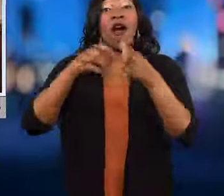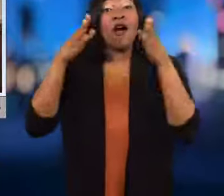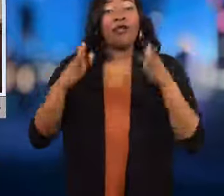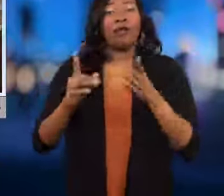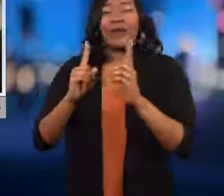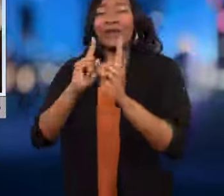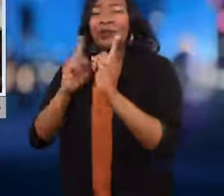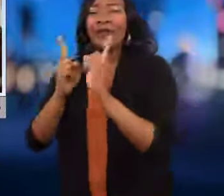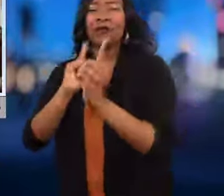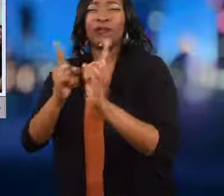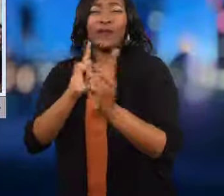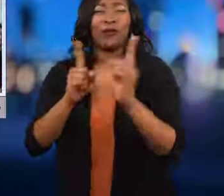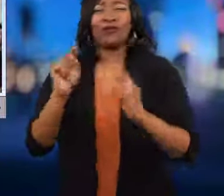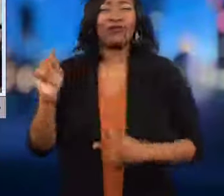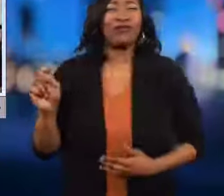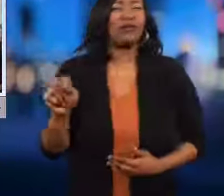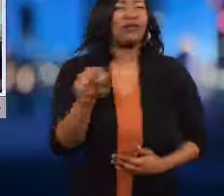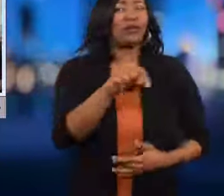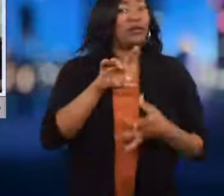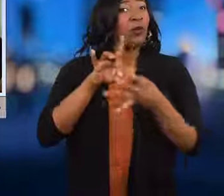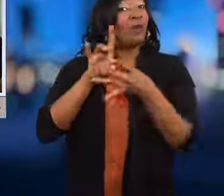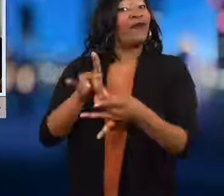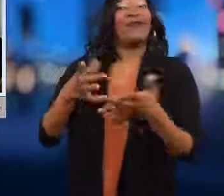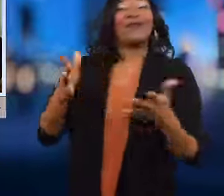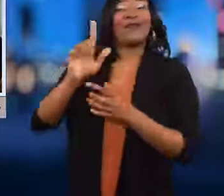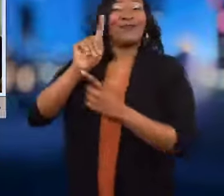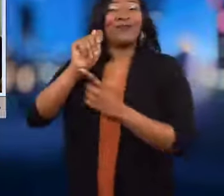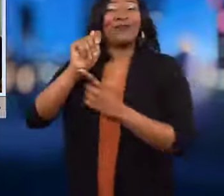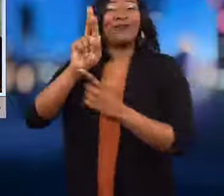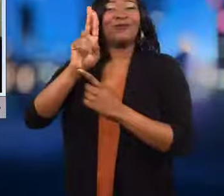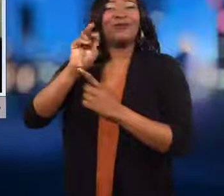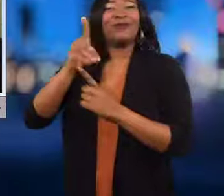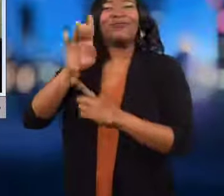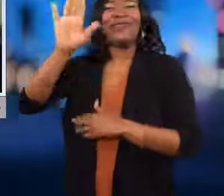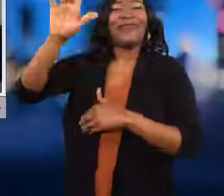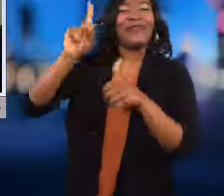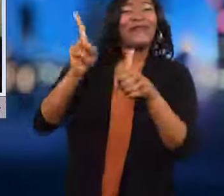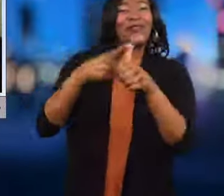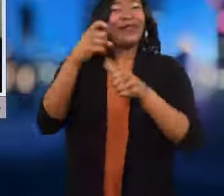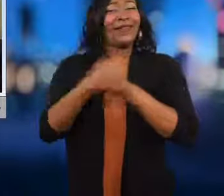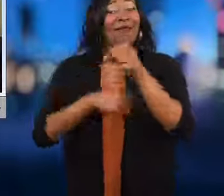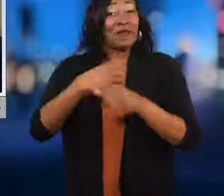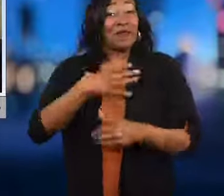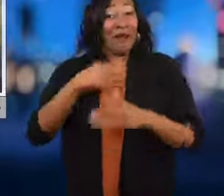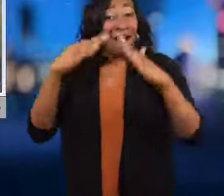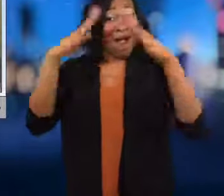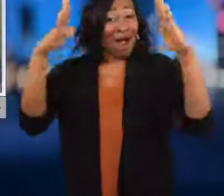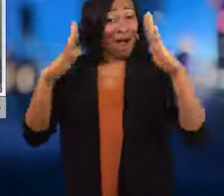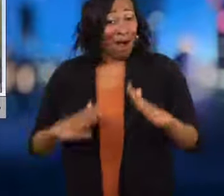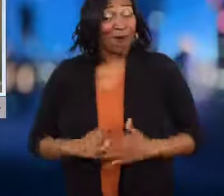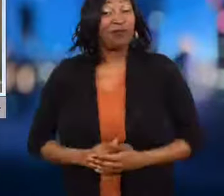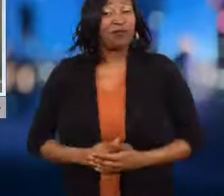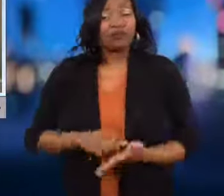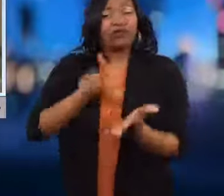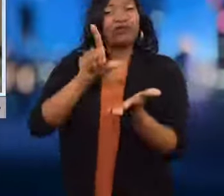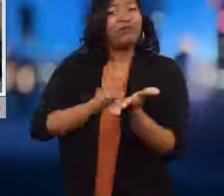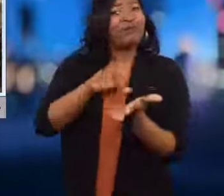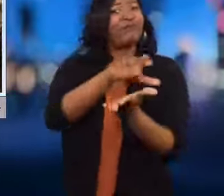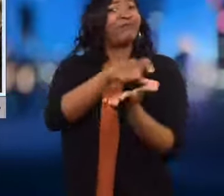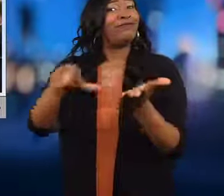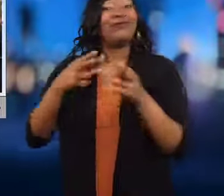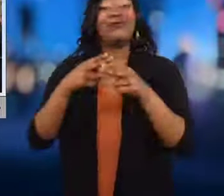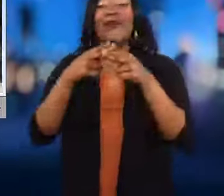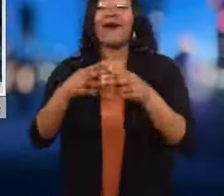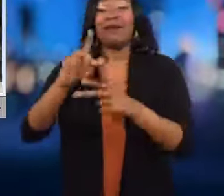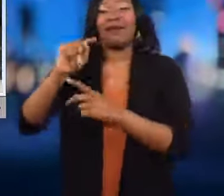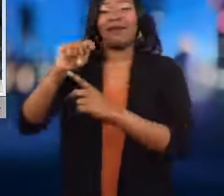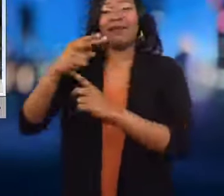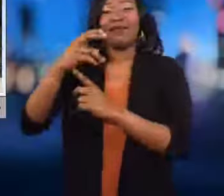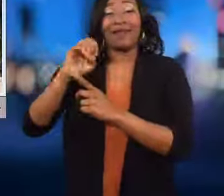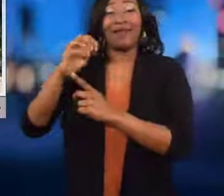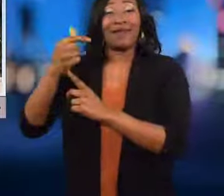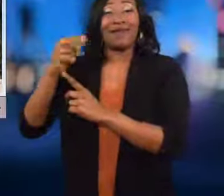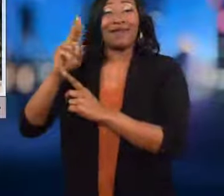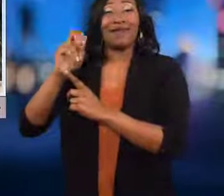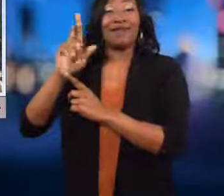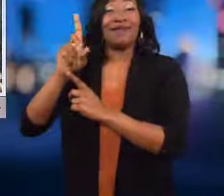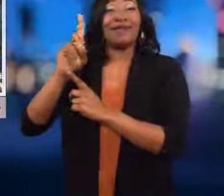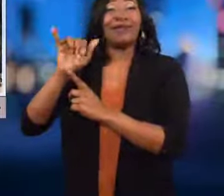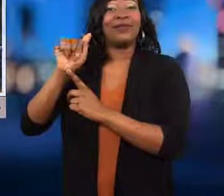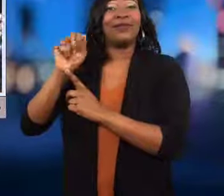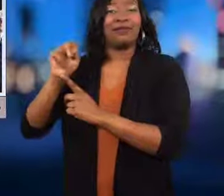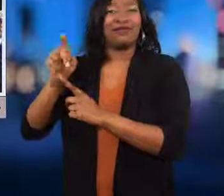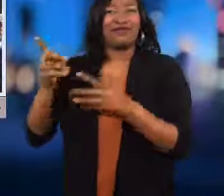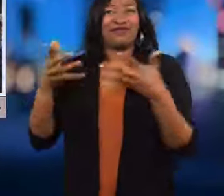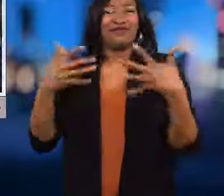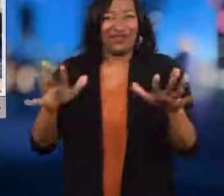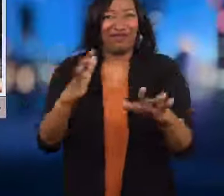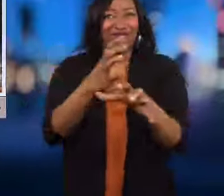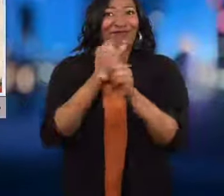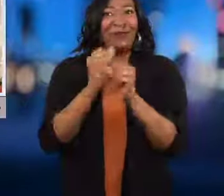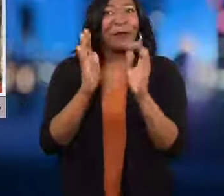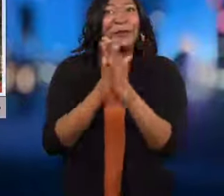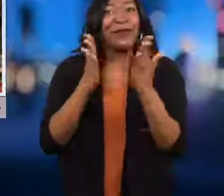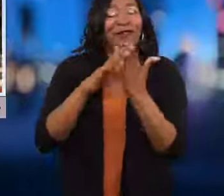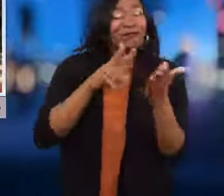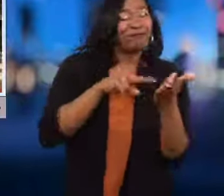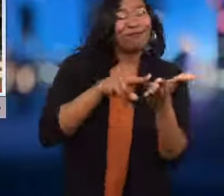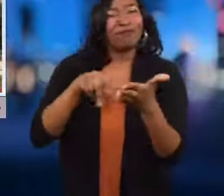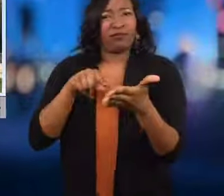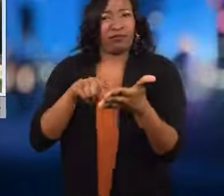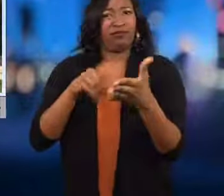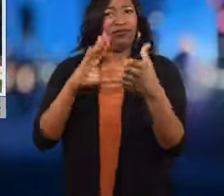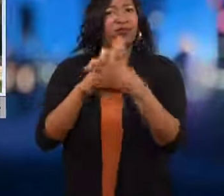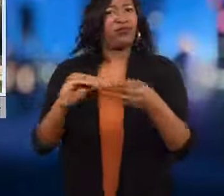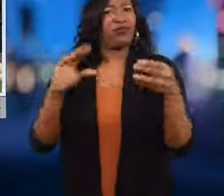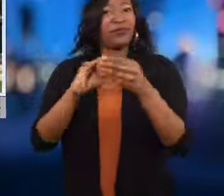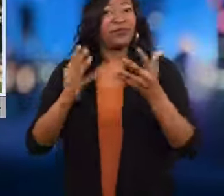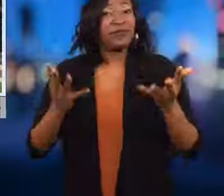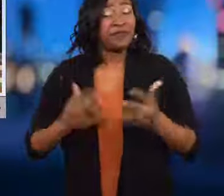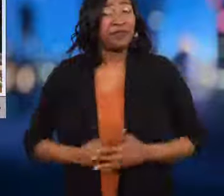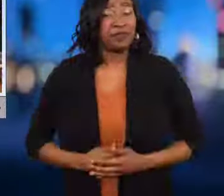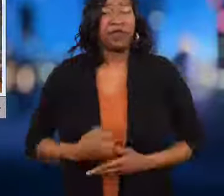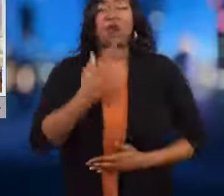A copy of the book was obtained by the newspaper "The Guardian."